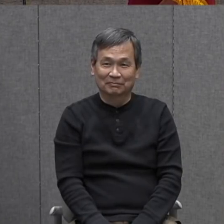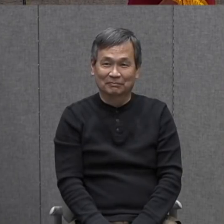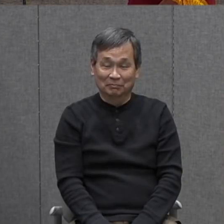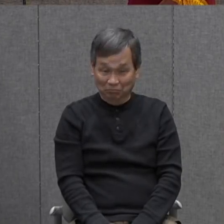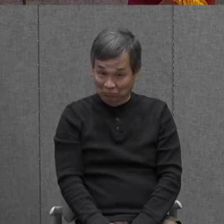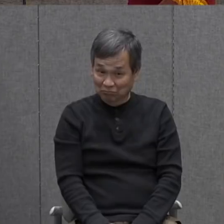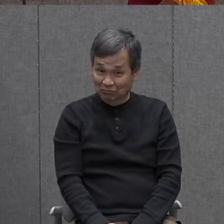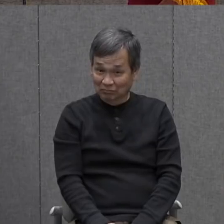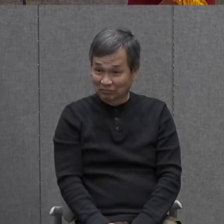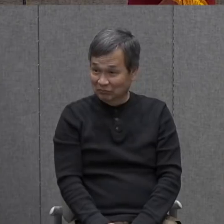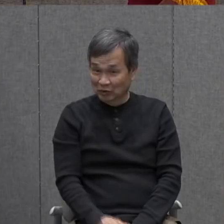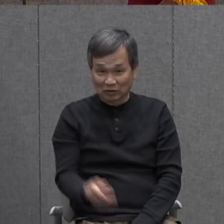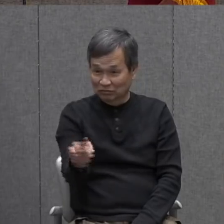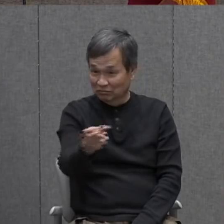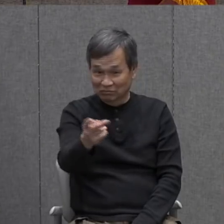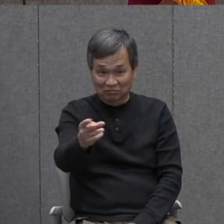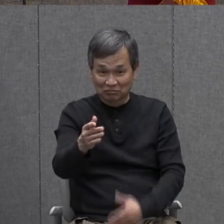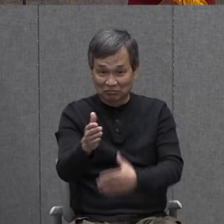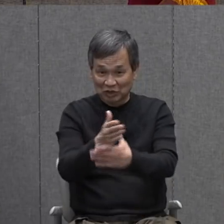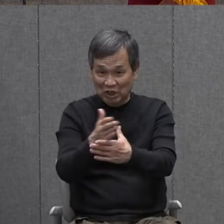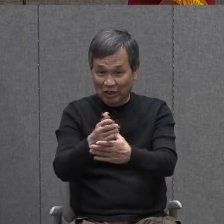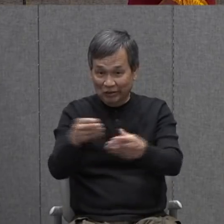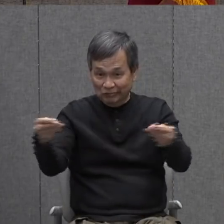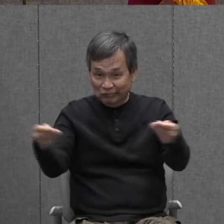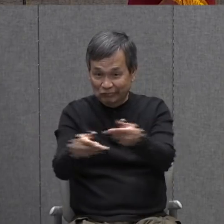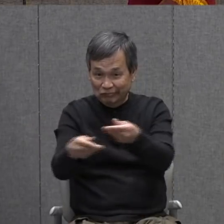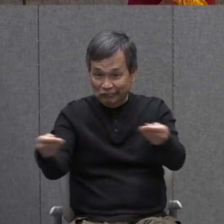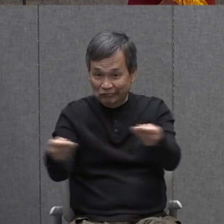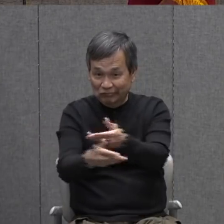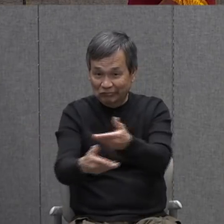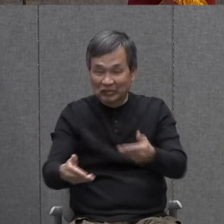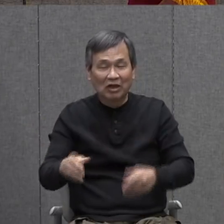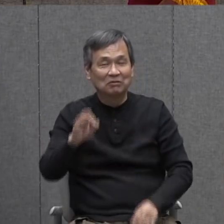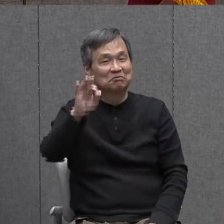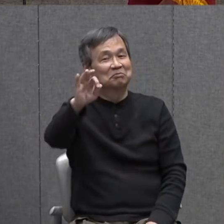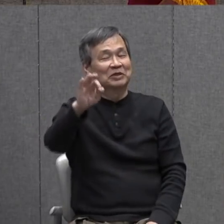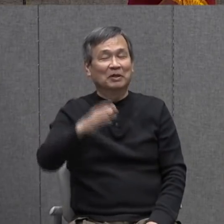Good, good, I'm really glad you had that experience.